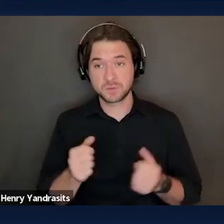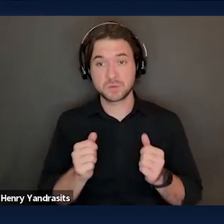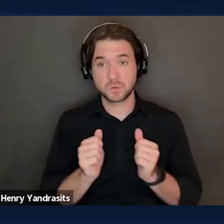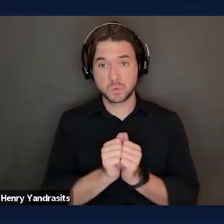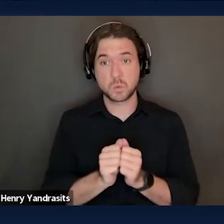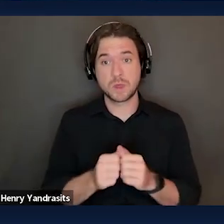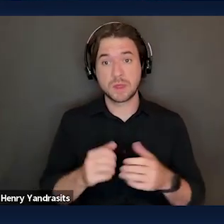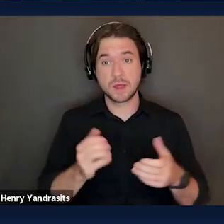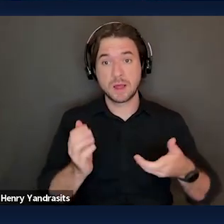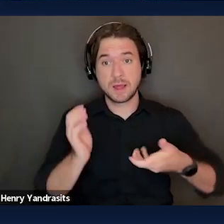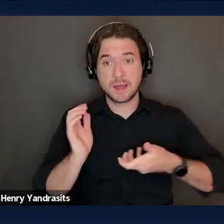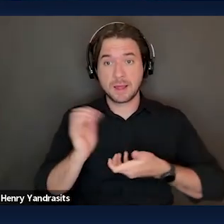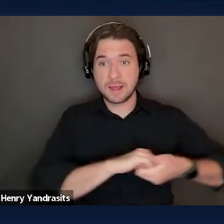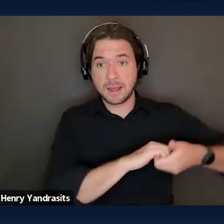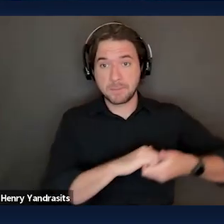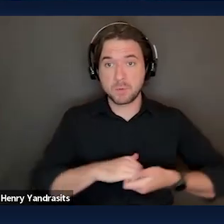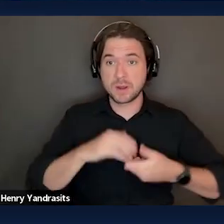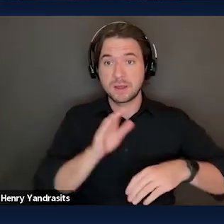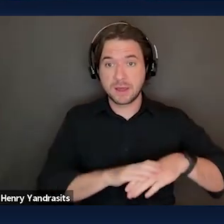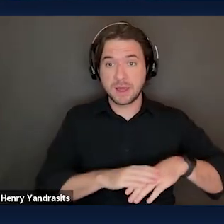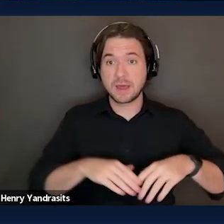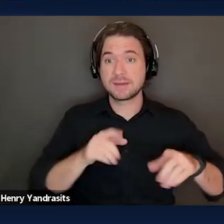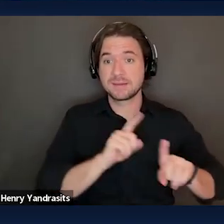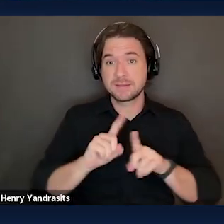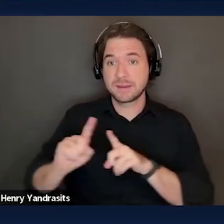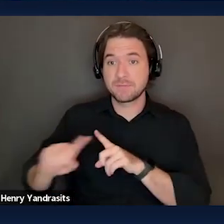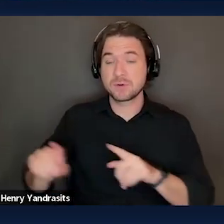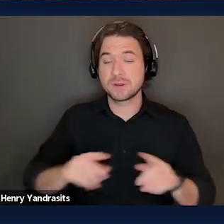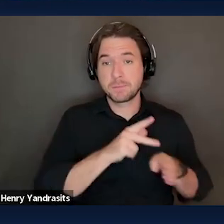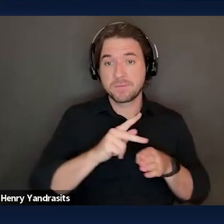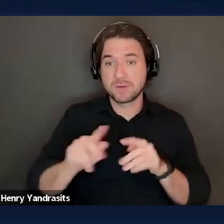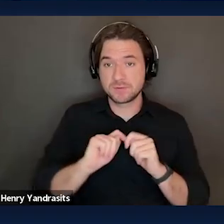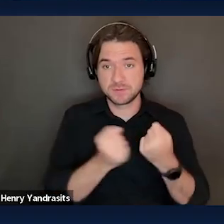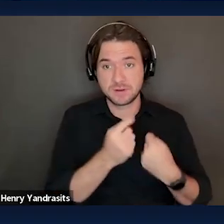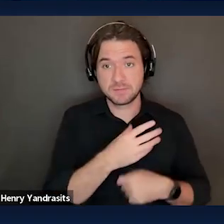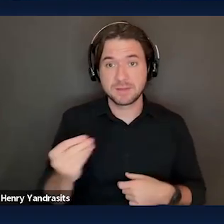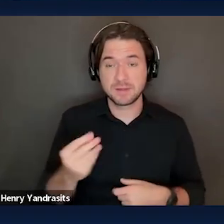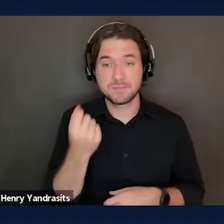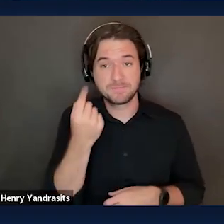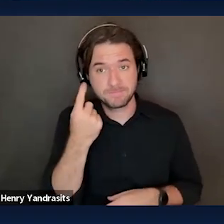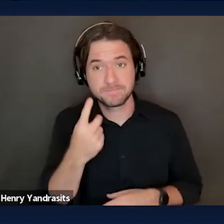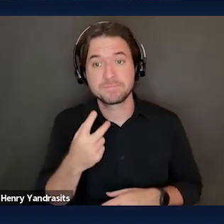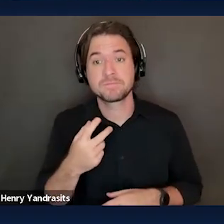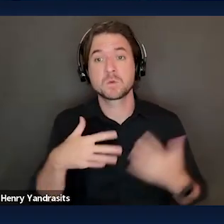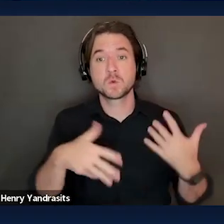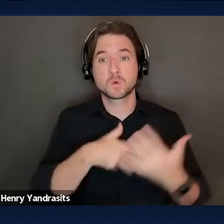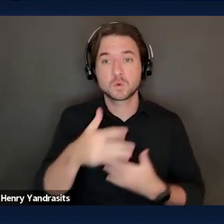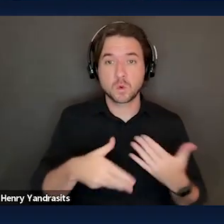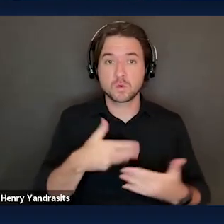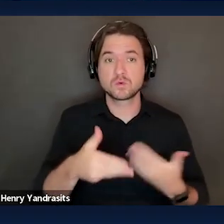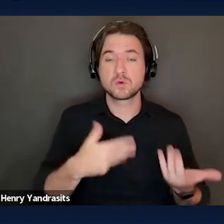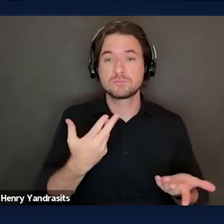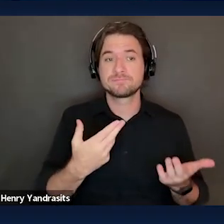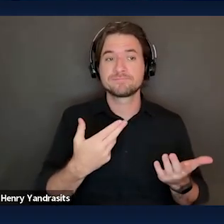Collaborating on an interprofessional team and understanding, um. the social determinants of health.